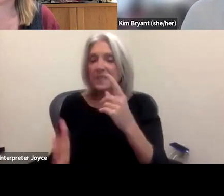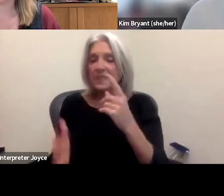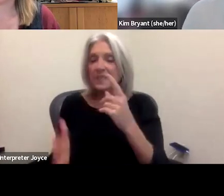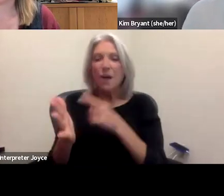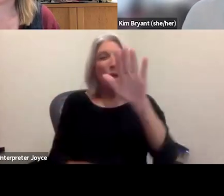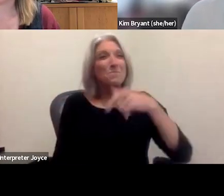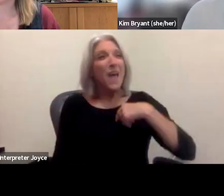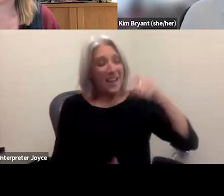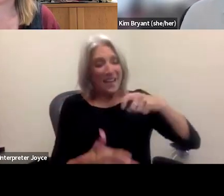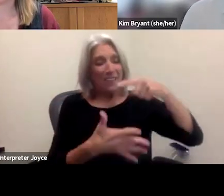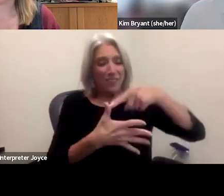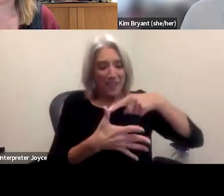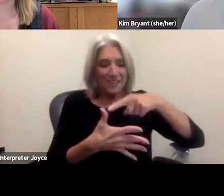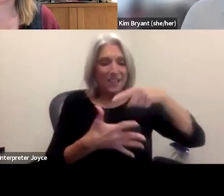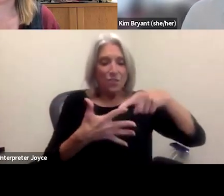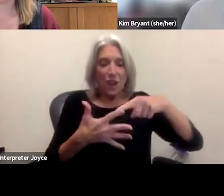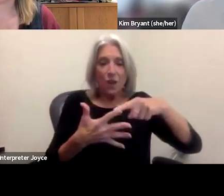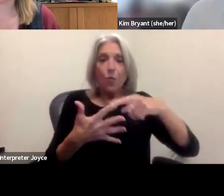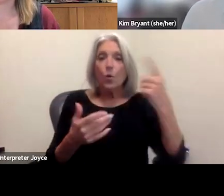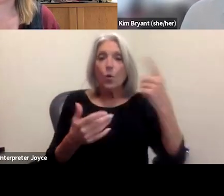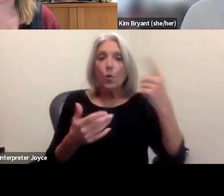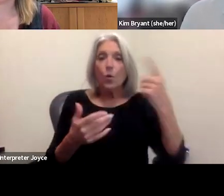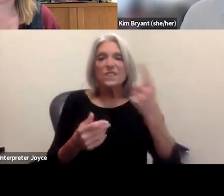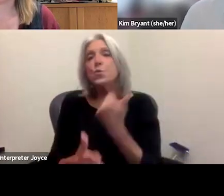And sometimes it's a brand-new thing that we make up on the fly.